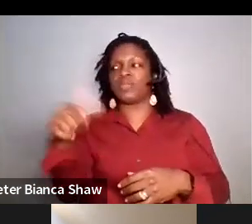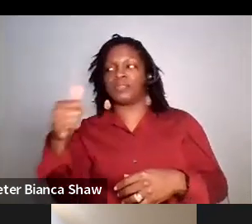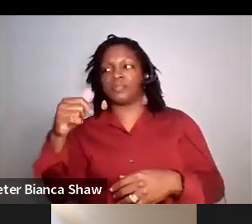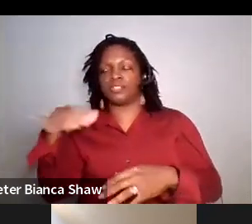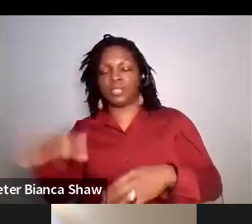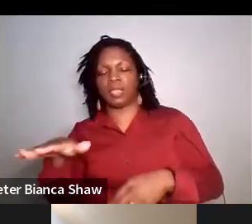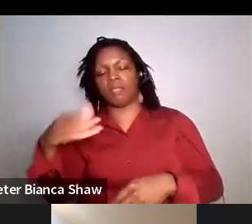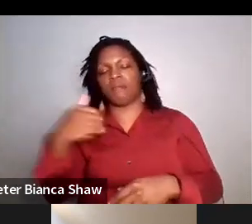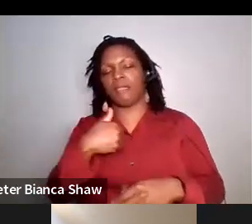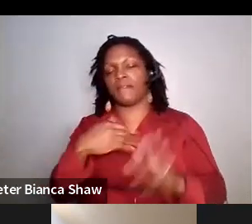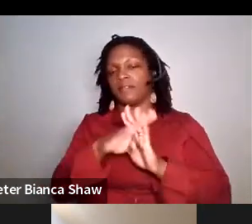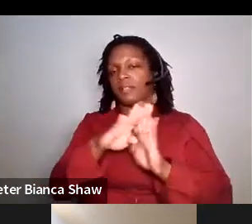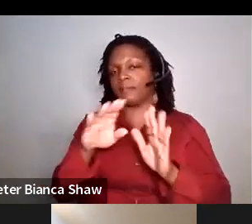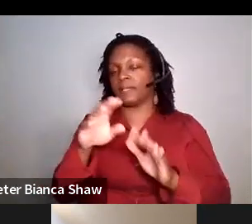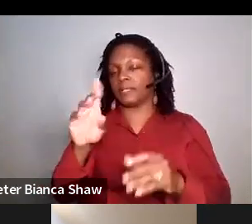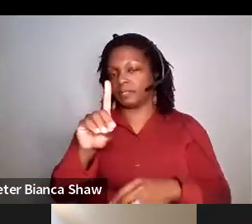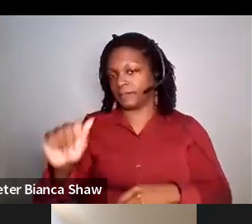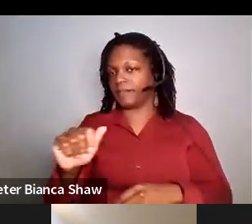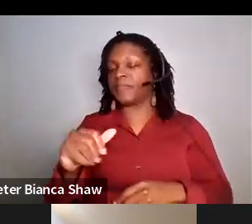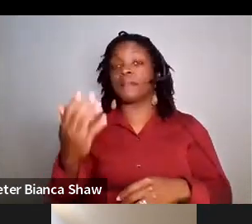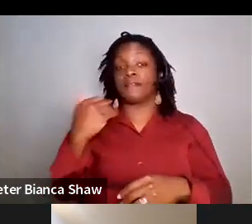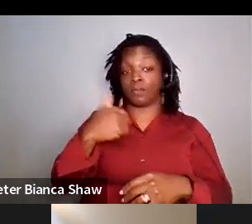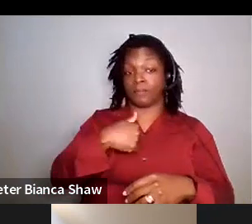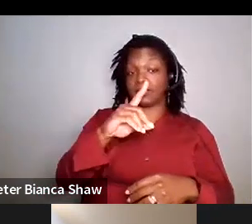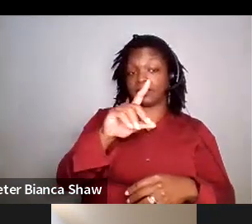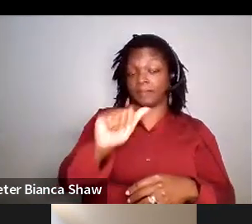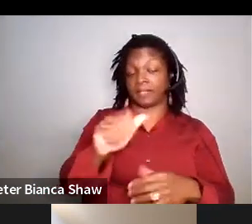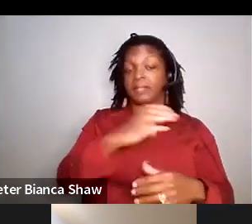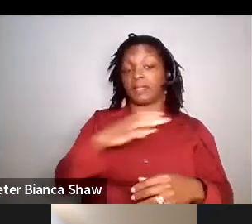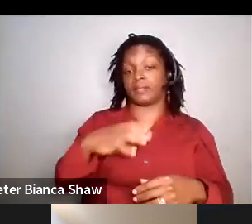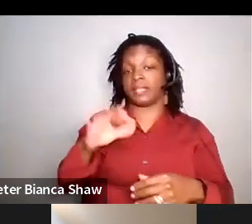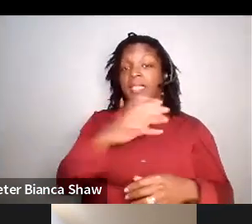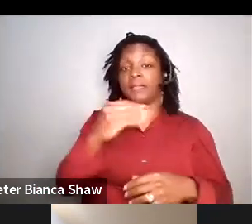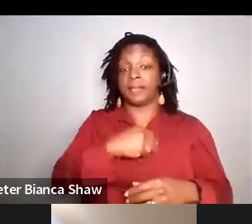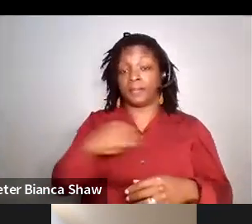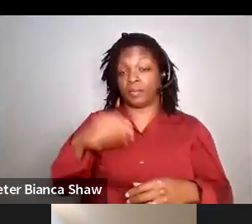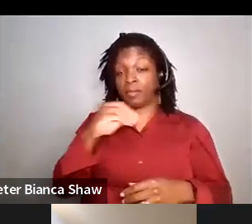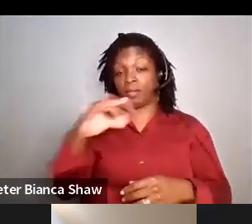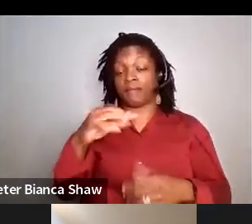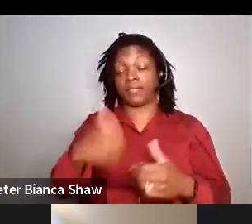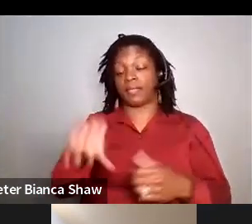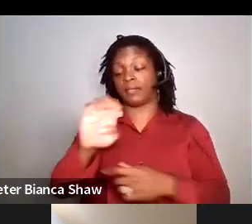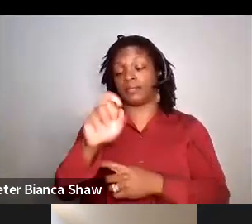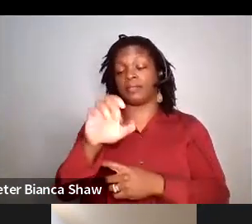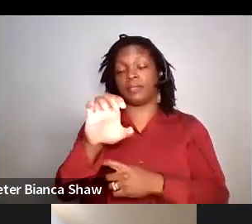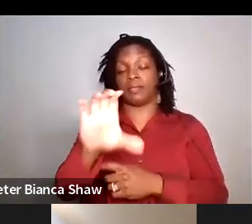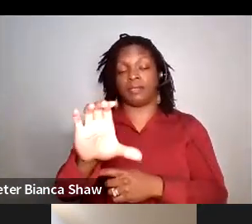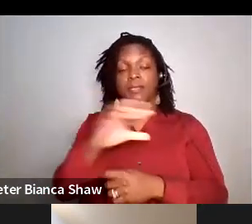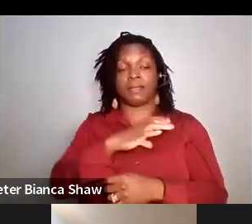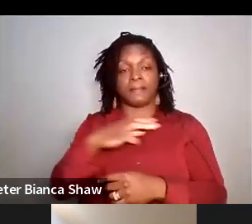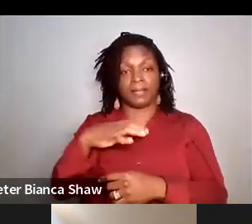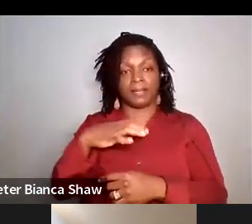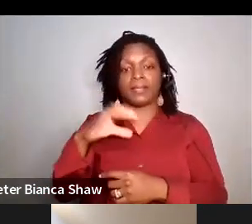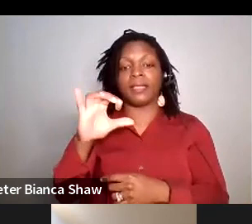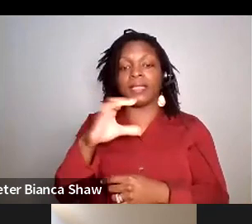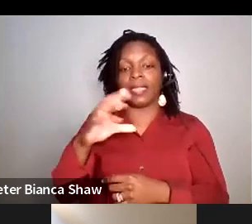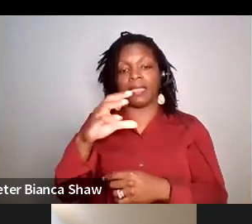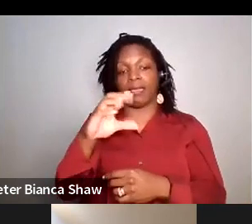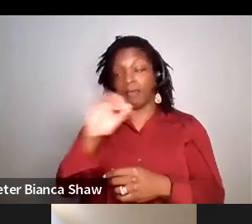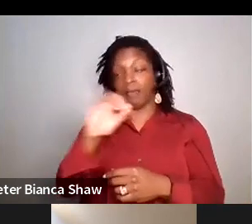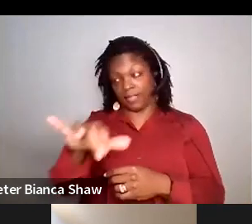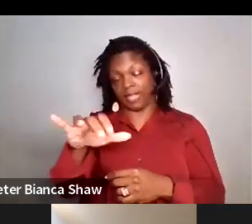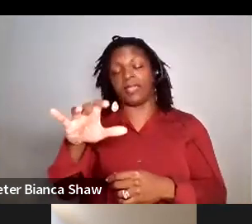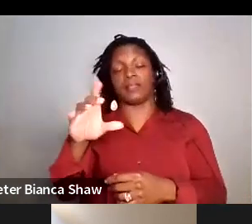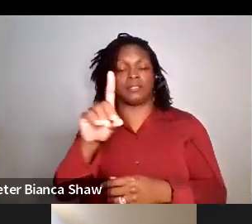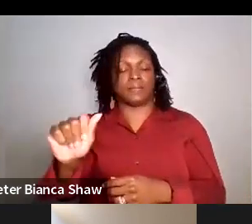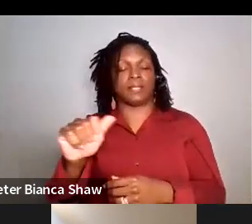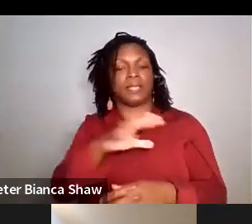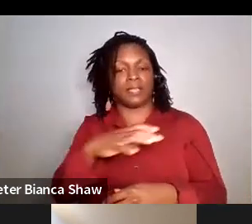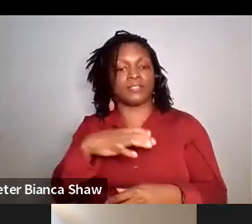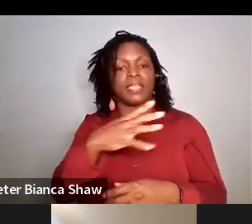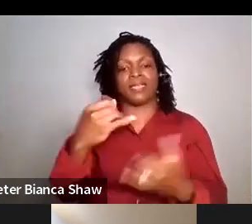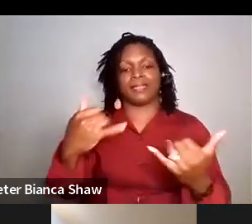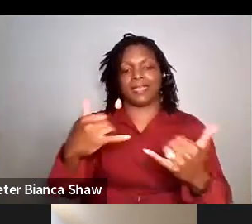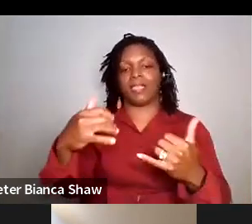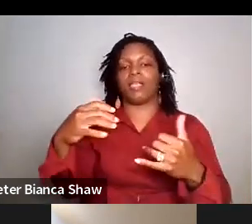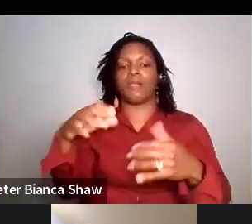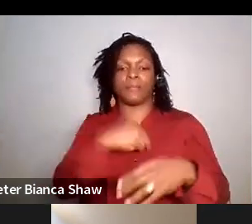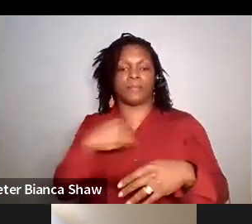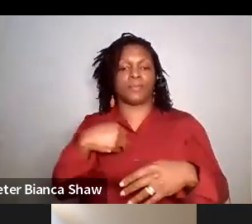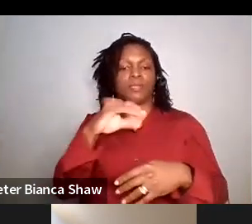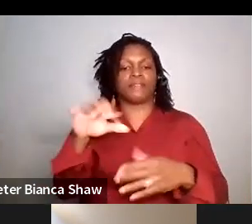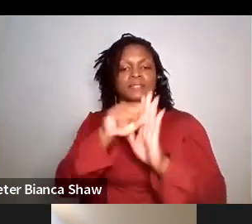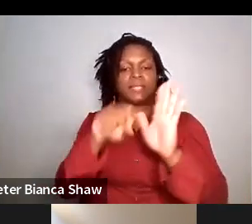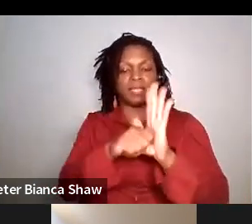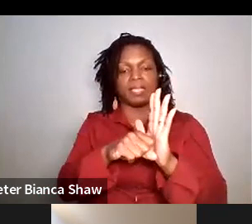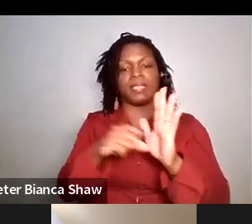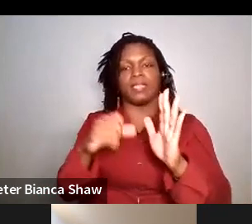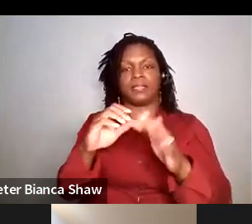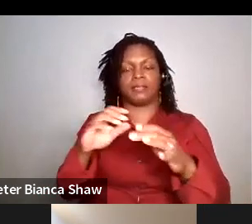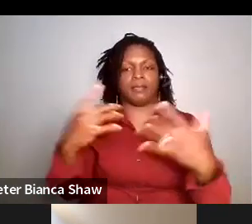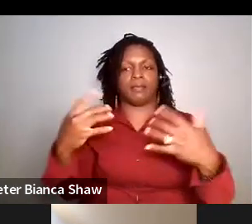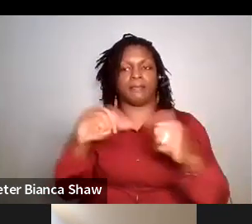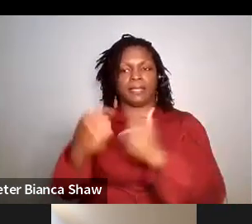Former member of the Disability Council for Member Executive Committee, the Executive of the Disability Council currently Member of the State Interagency Coordinating Council for steps.